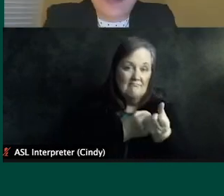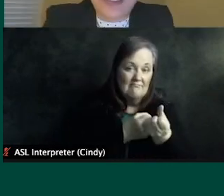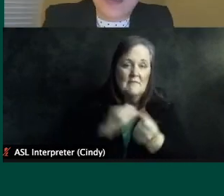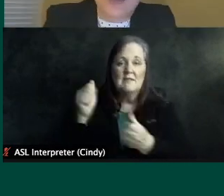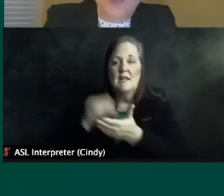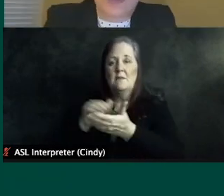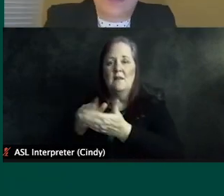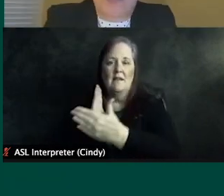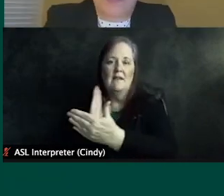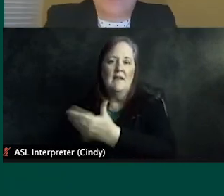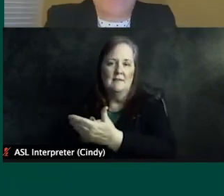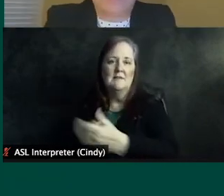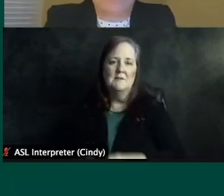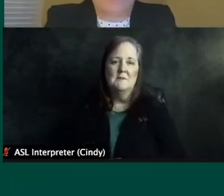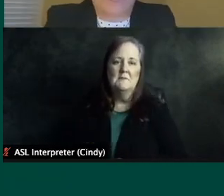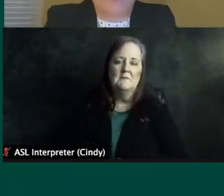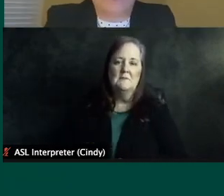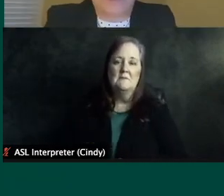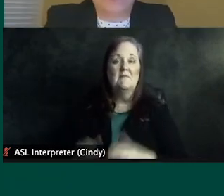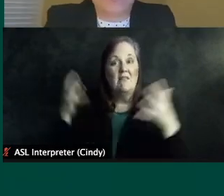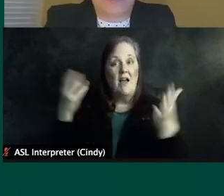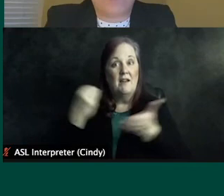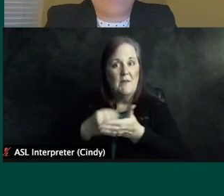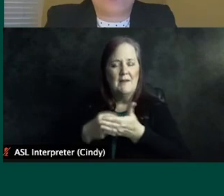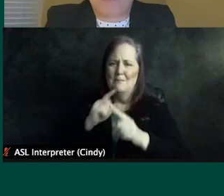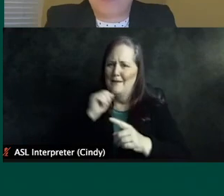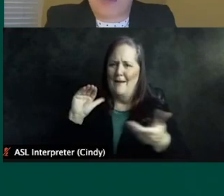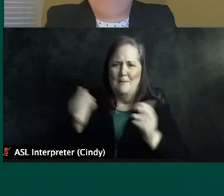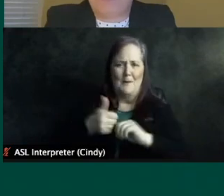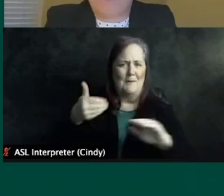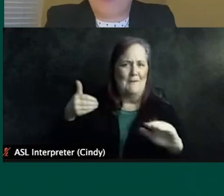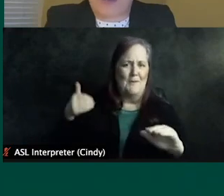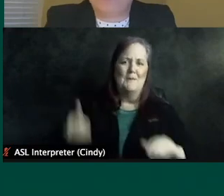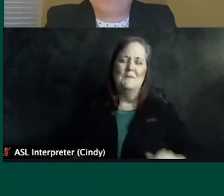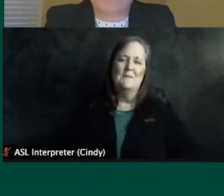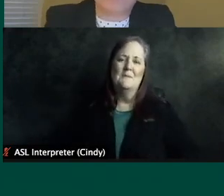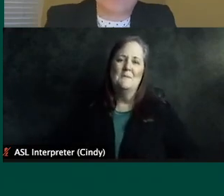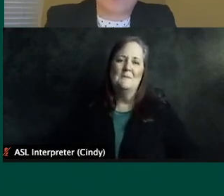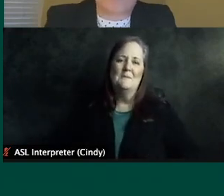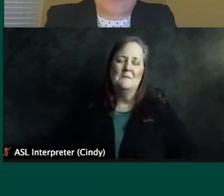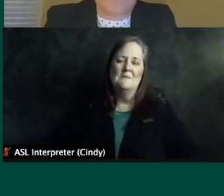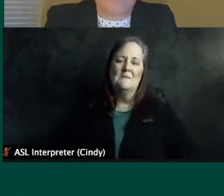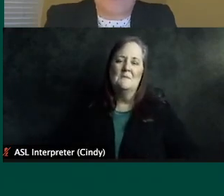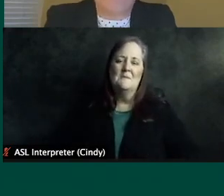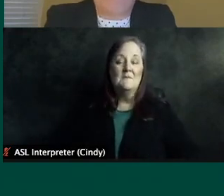Yeah, so this is an interesting one. When SB10, was amended, kind of at the very end, this is actually where a lot